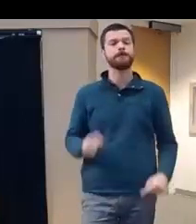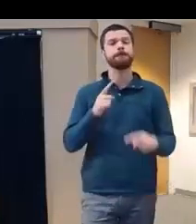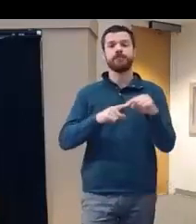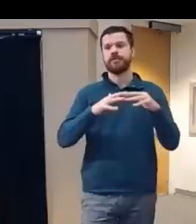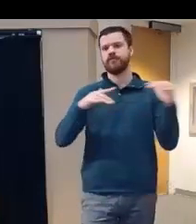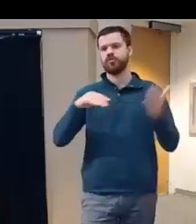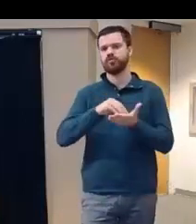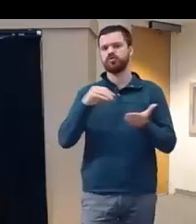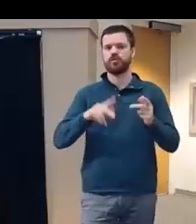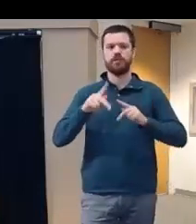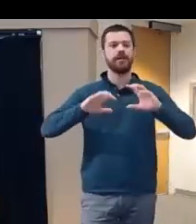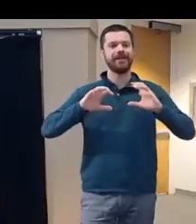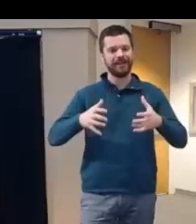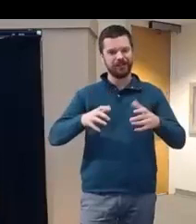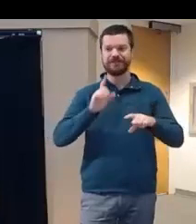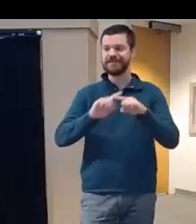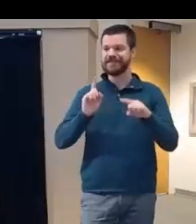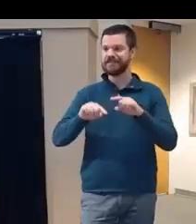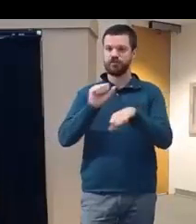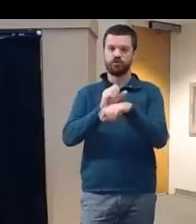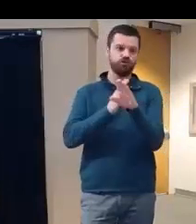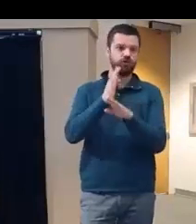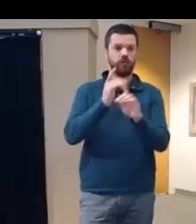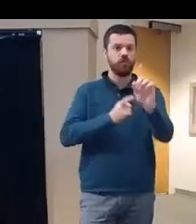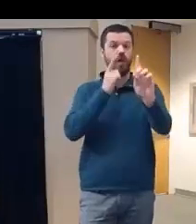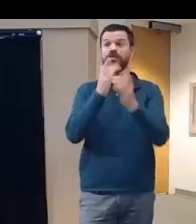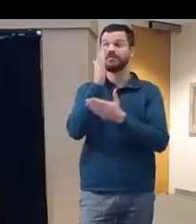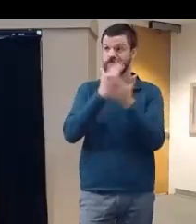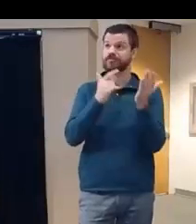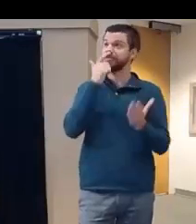student population with diverse career goals some of whom are very interested in joining